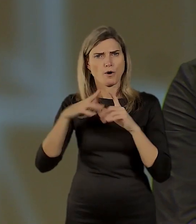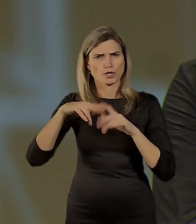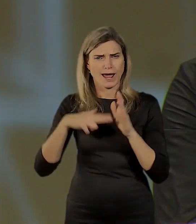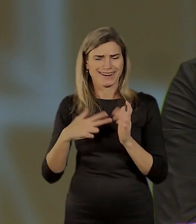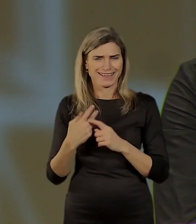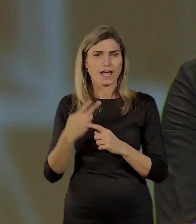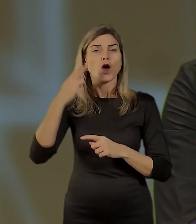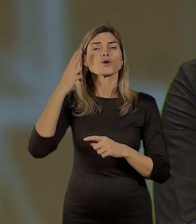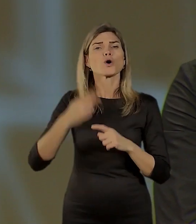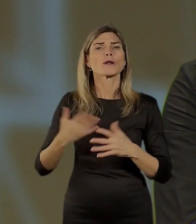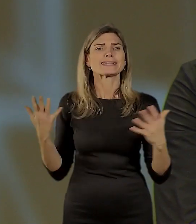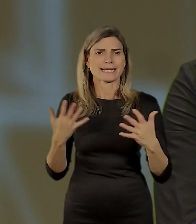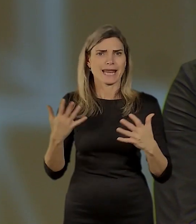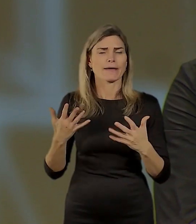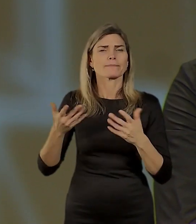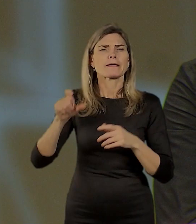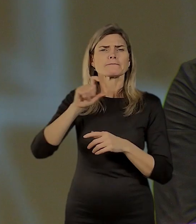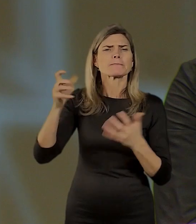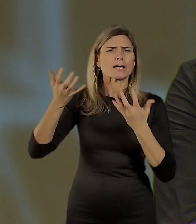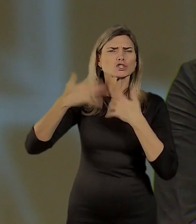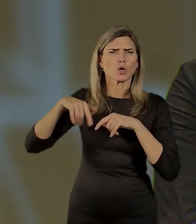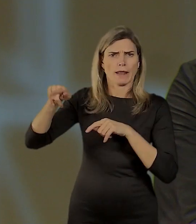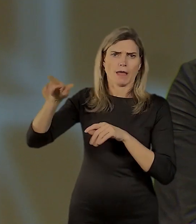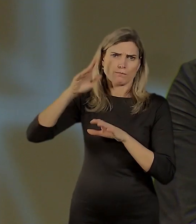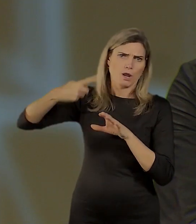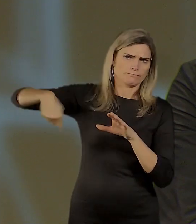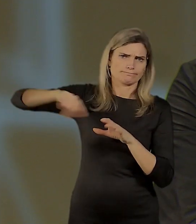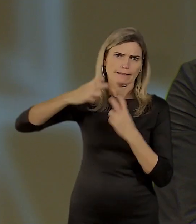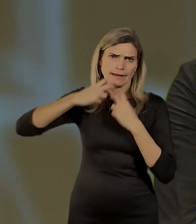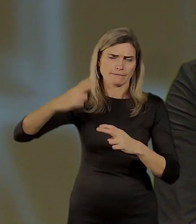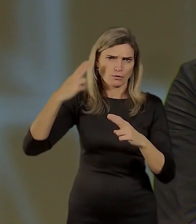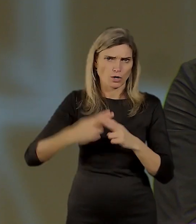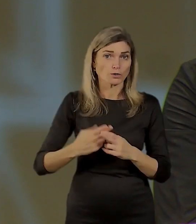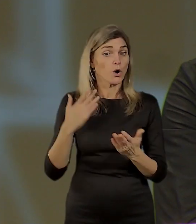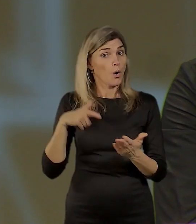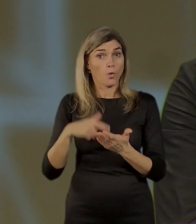And thanks to these things, these buildings, plans,